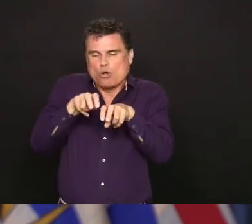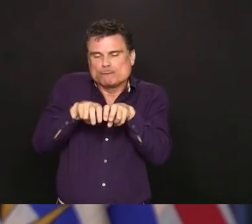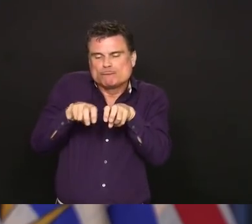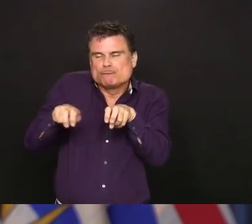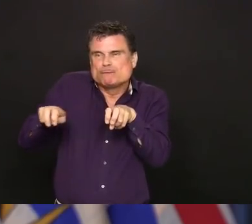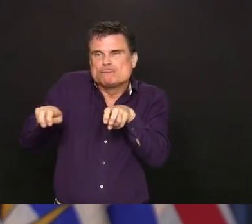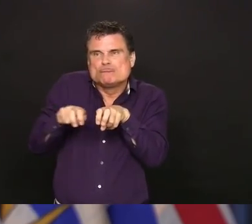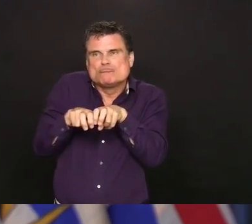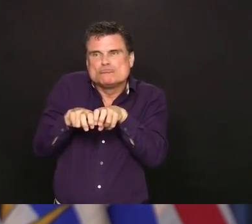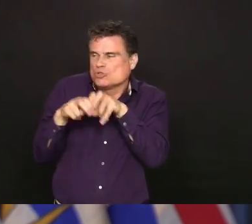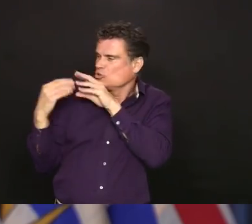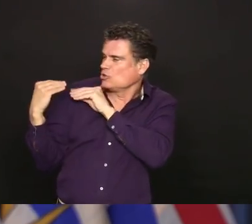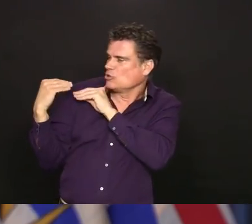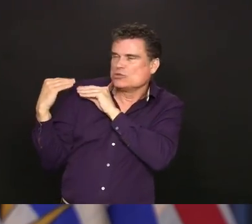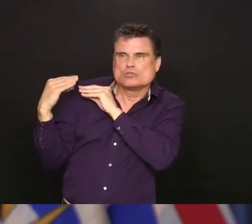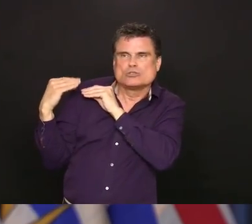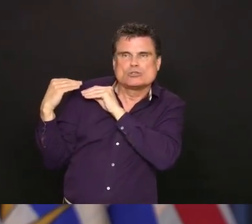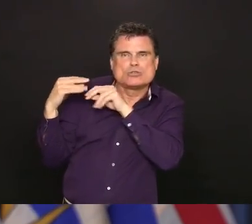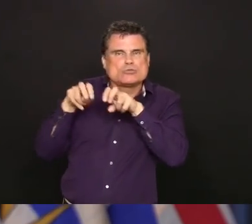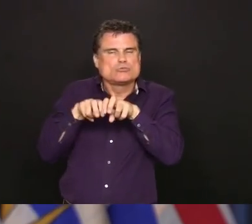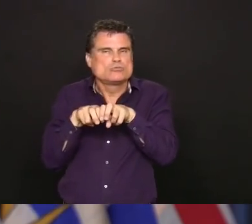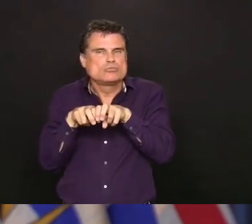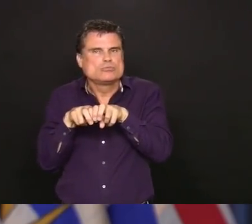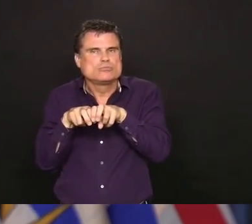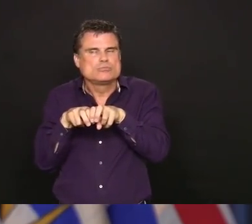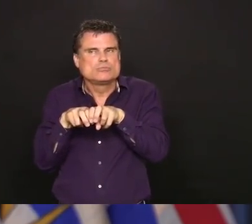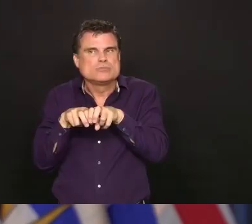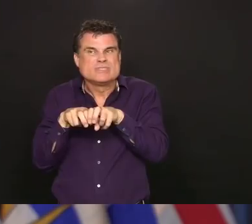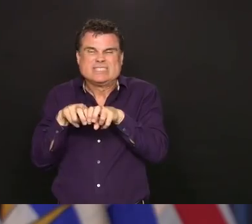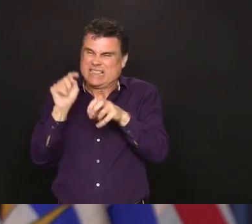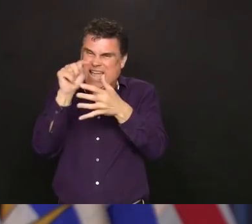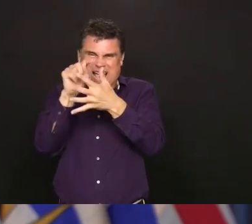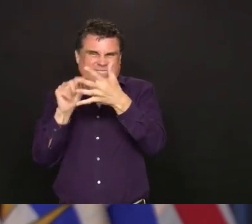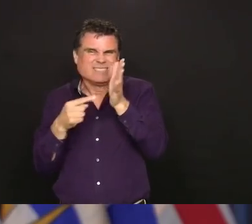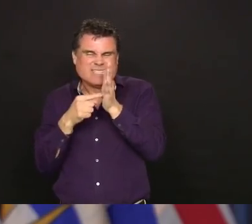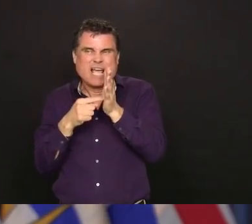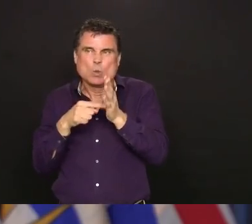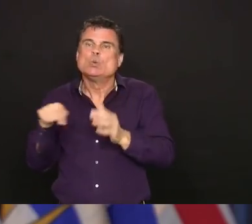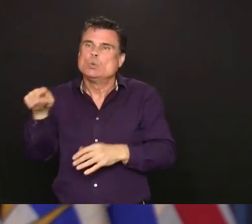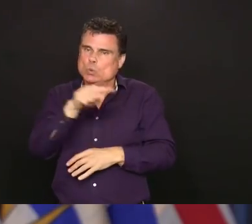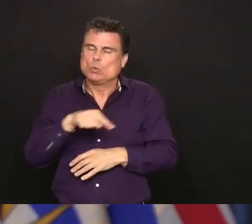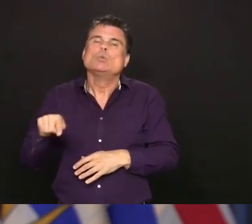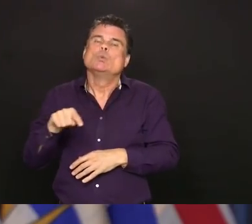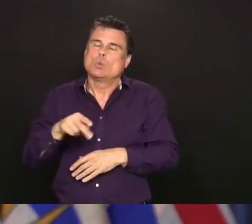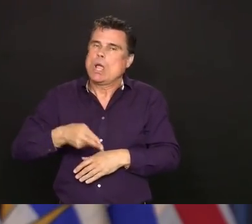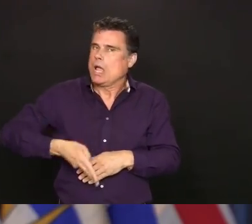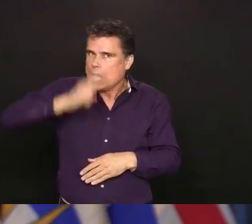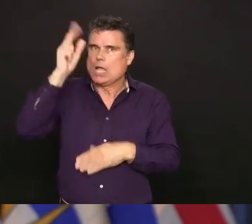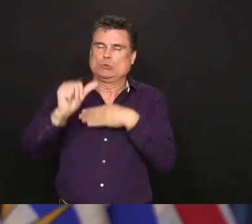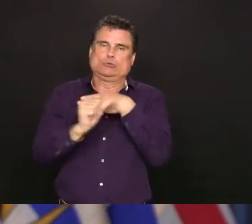a metre, those are the situations that we know this is transmitted. So we know it's transmitted mostly